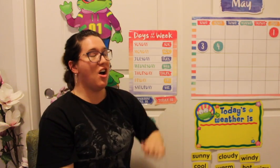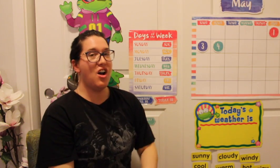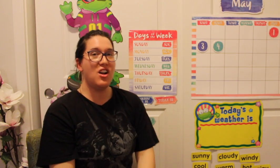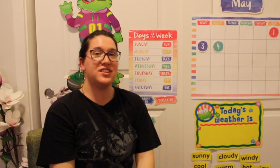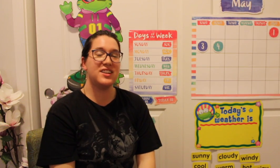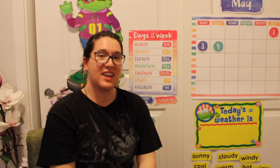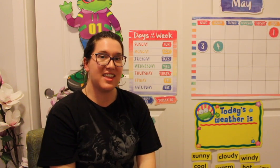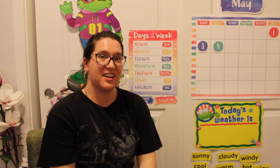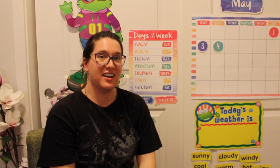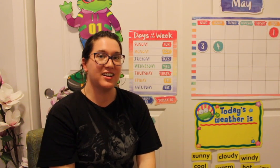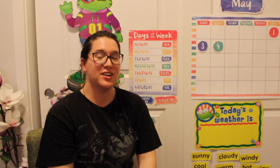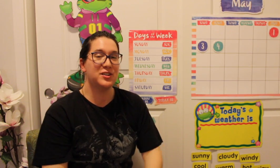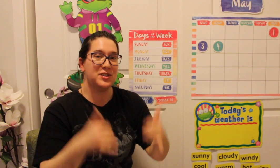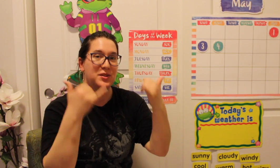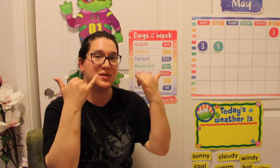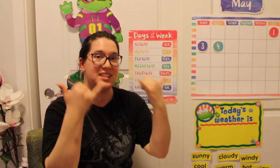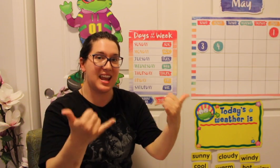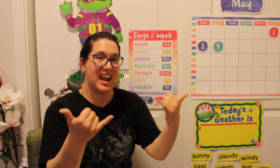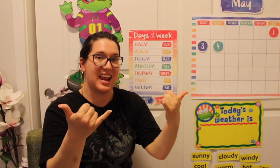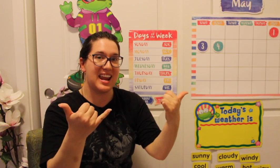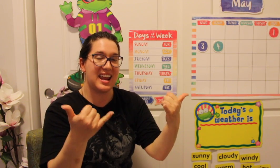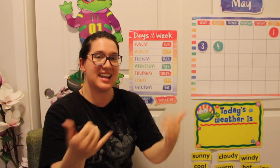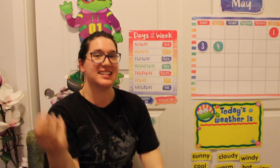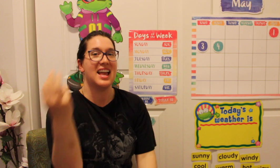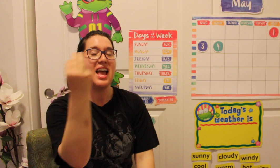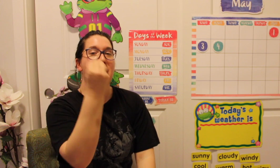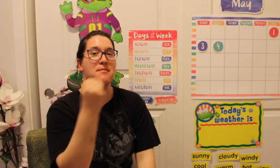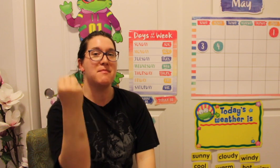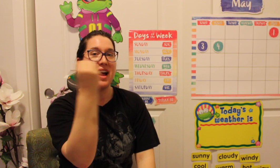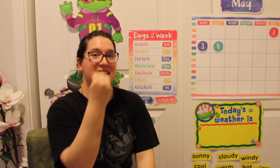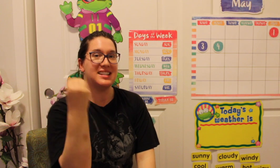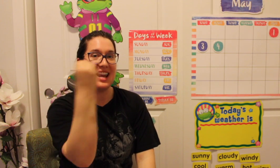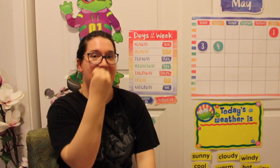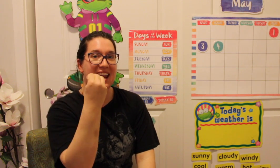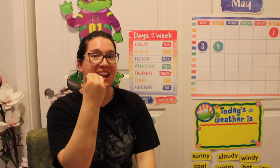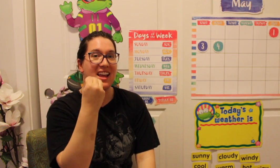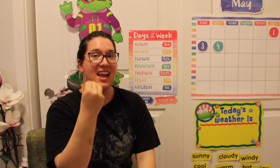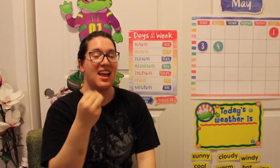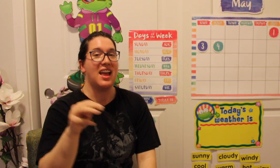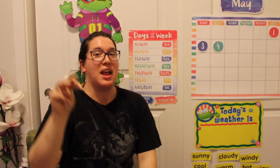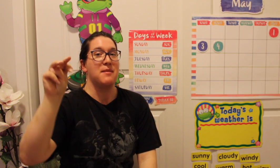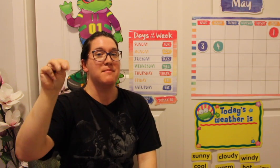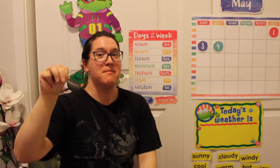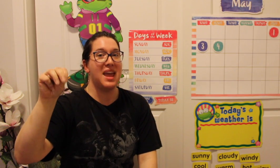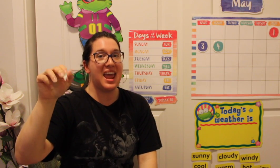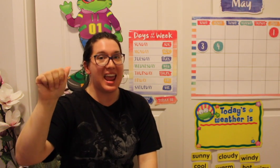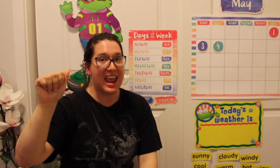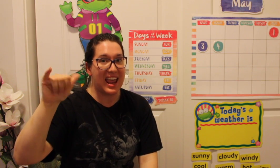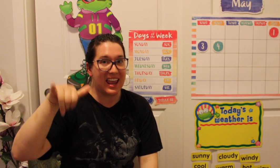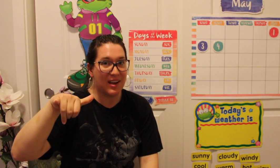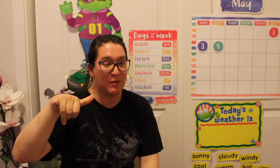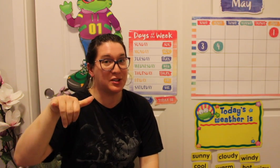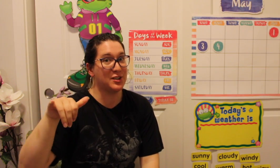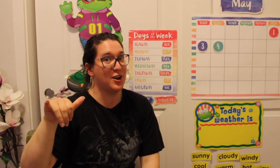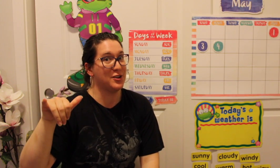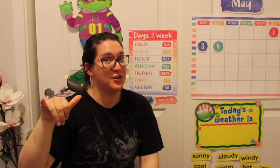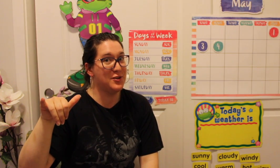together today is Monday May which is our new